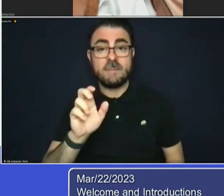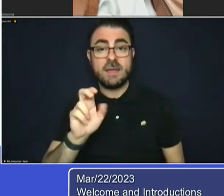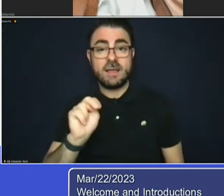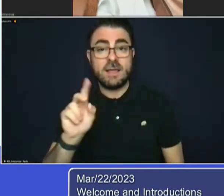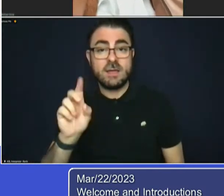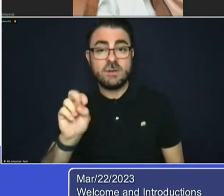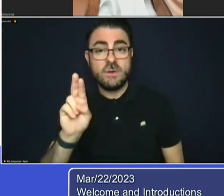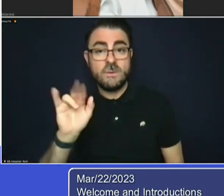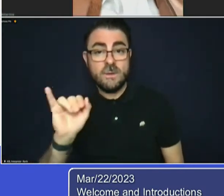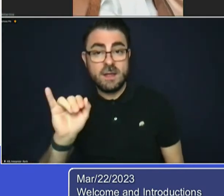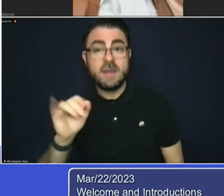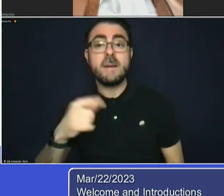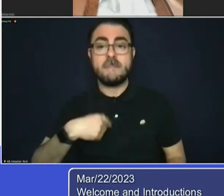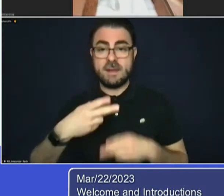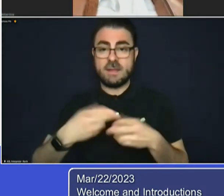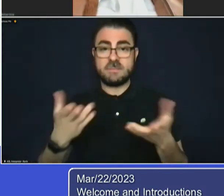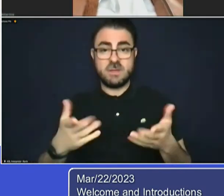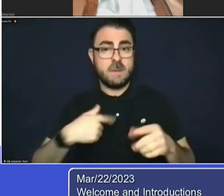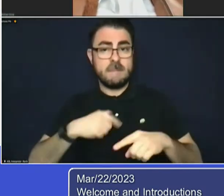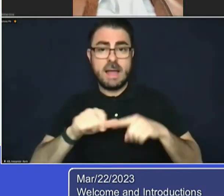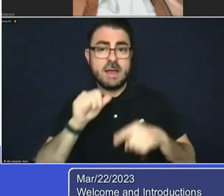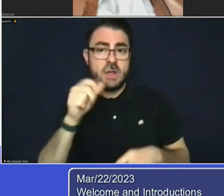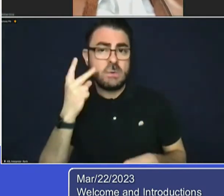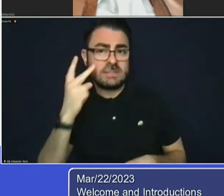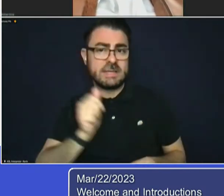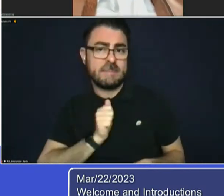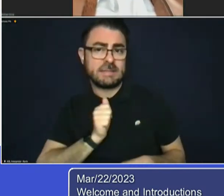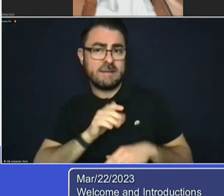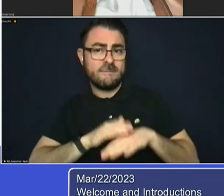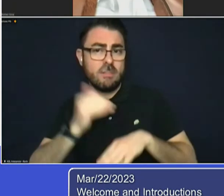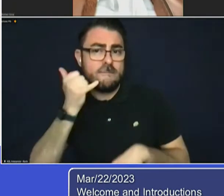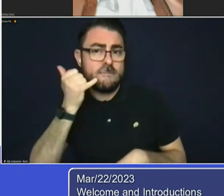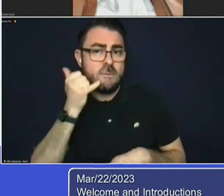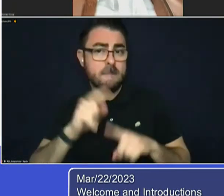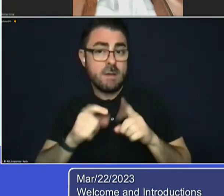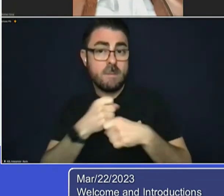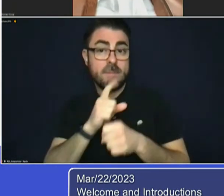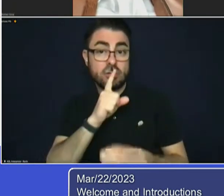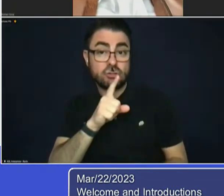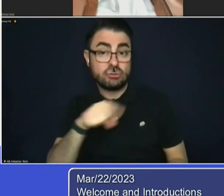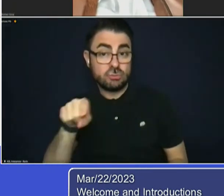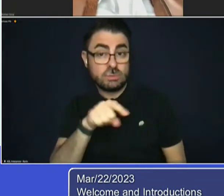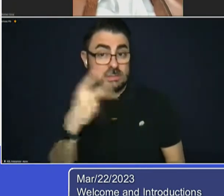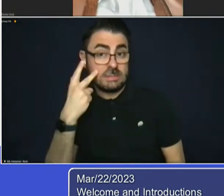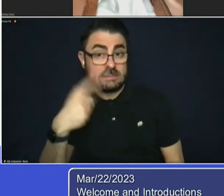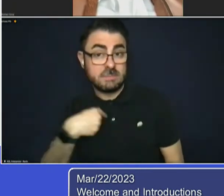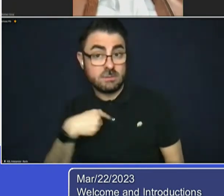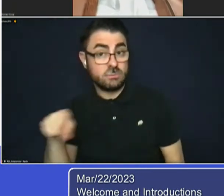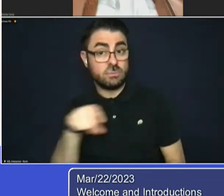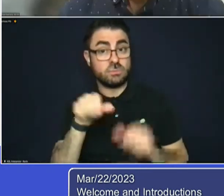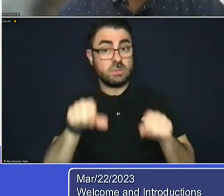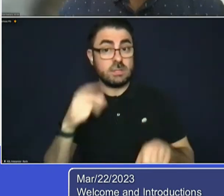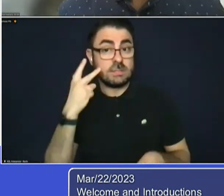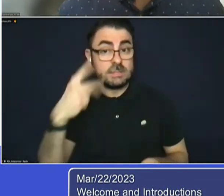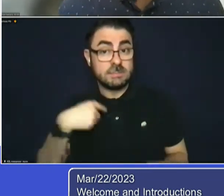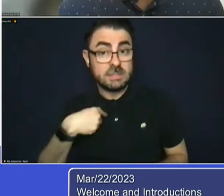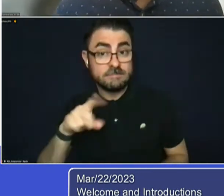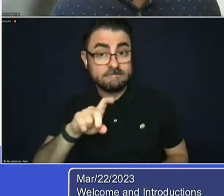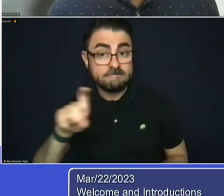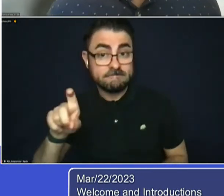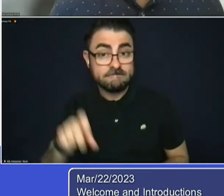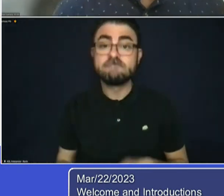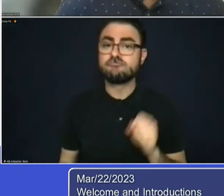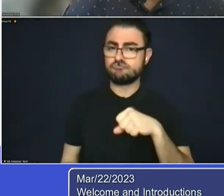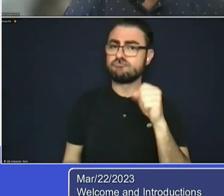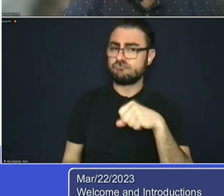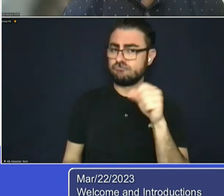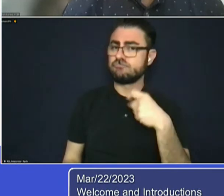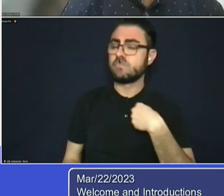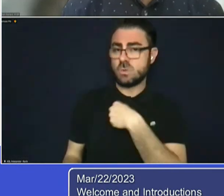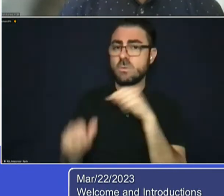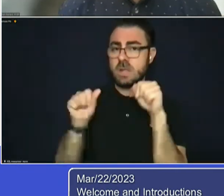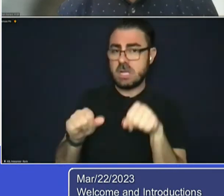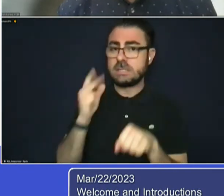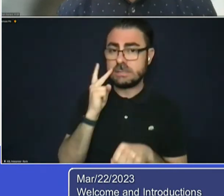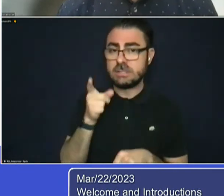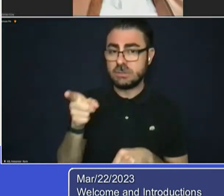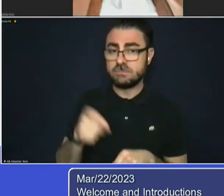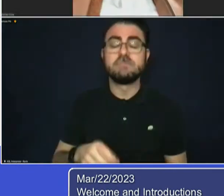YES, I CAN HEAR YOU.